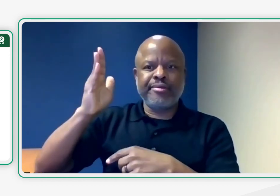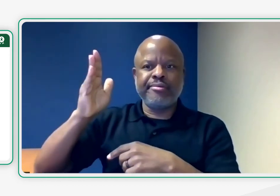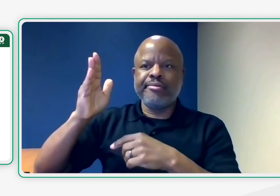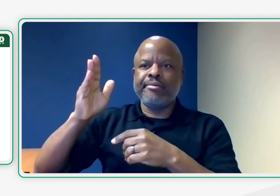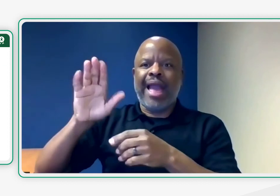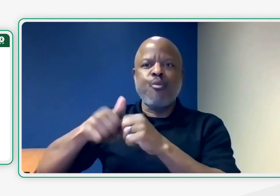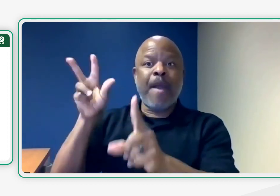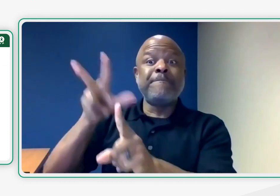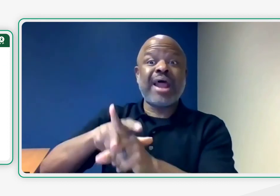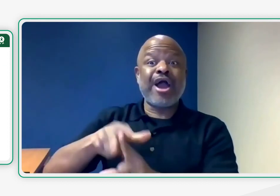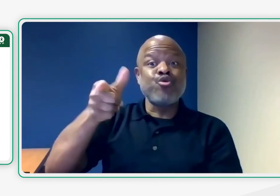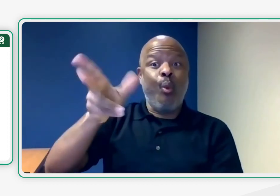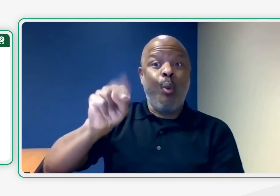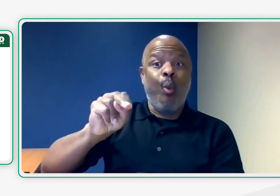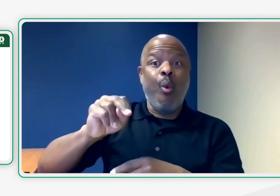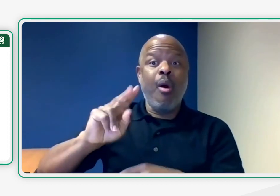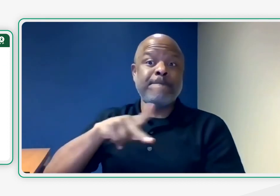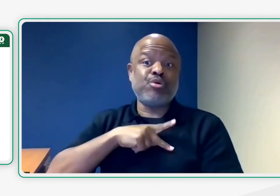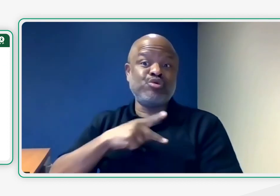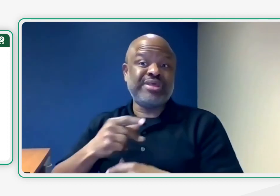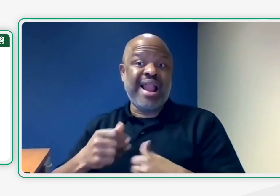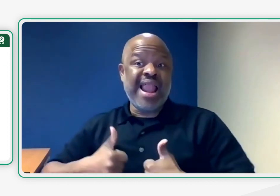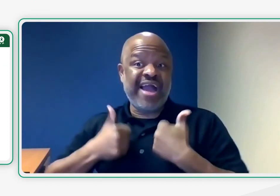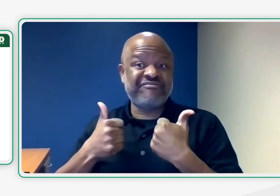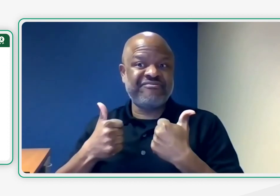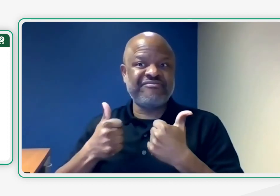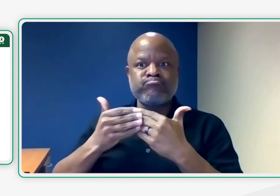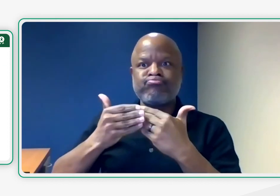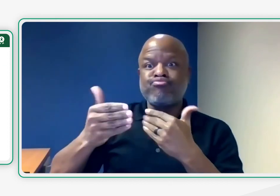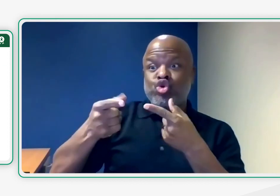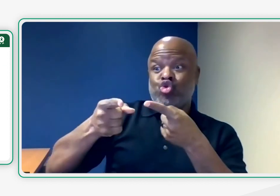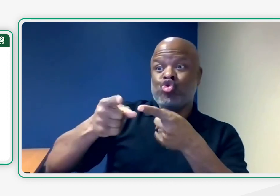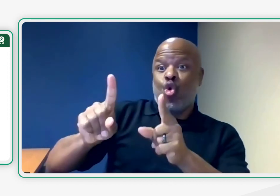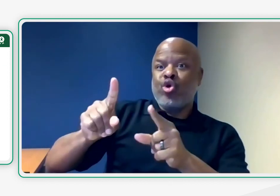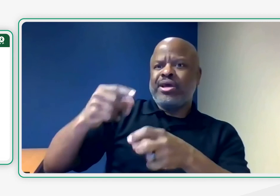everything that we have learned during the series and also create a plan for applying